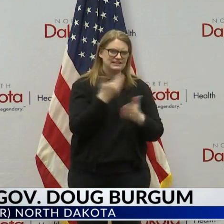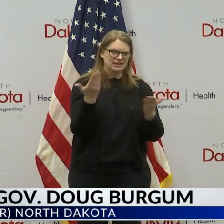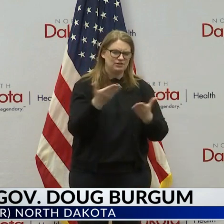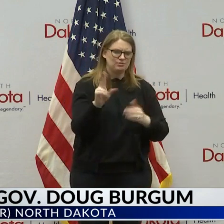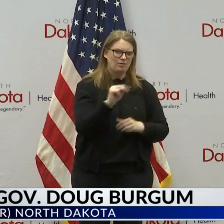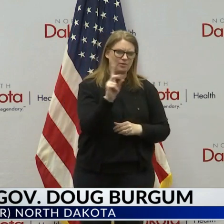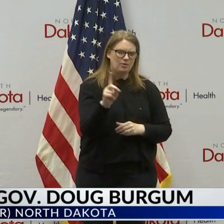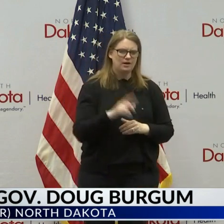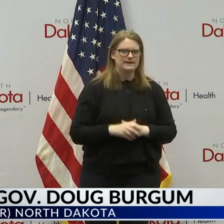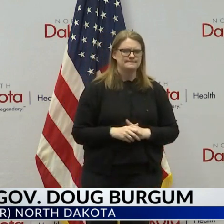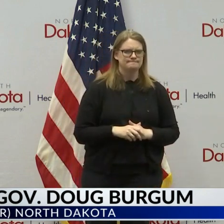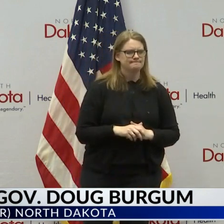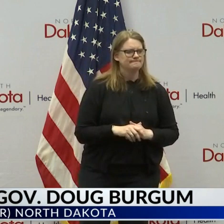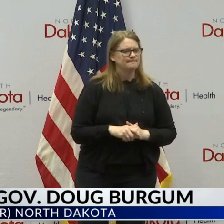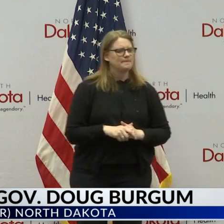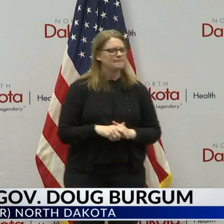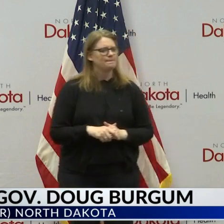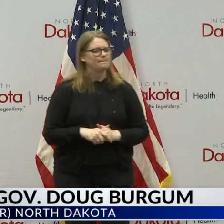SO THANK YOU FOR ADVOCATING